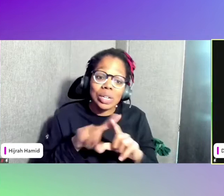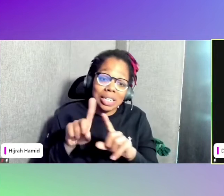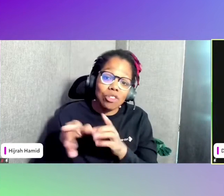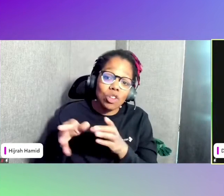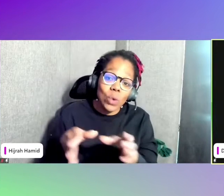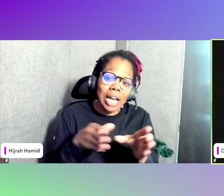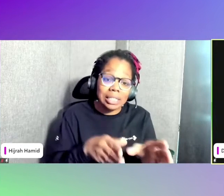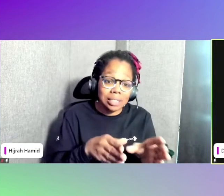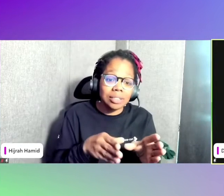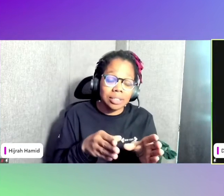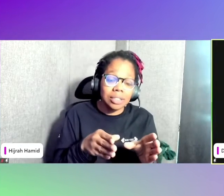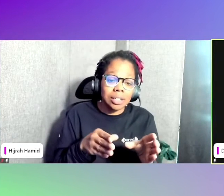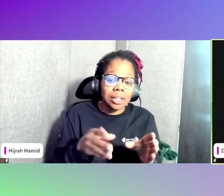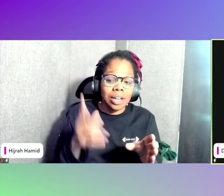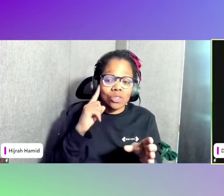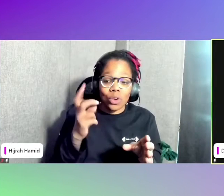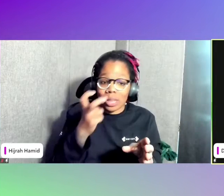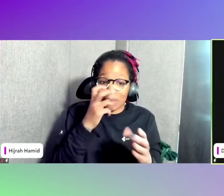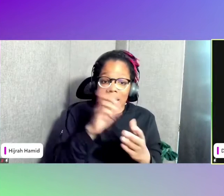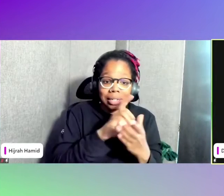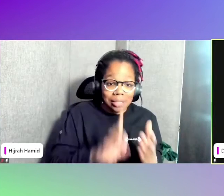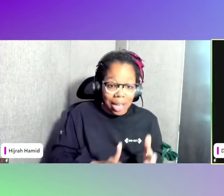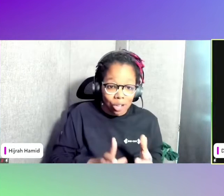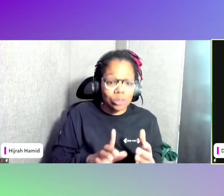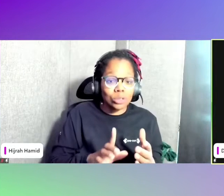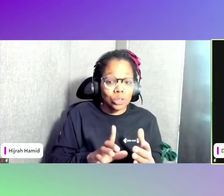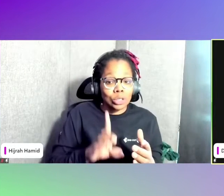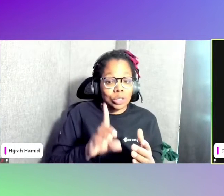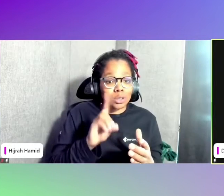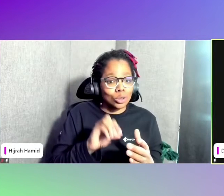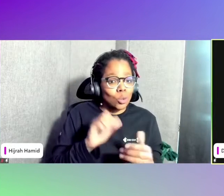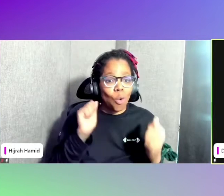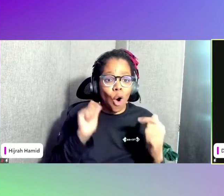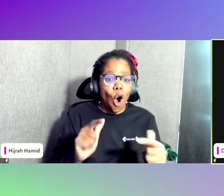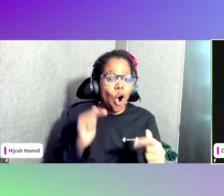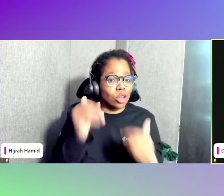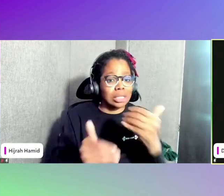up, and it was unnecessary, and so now we know that there